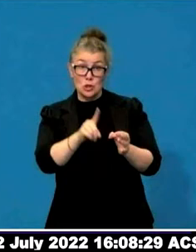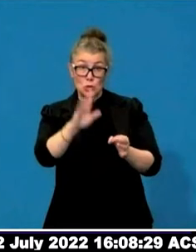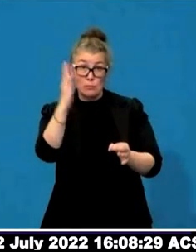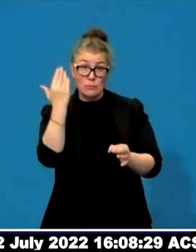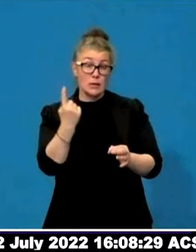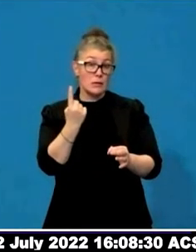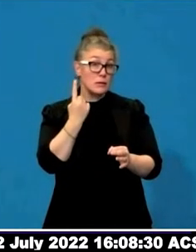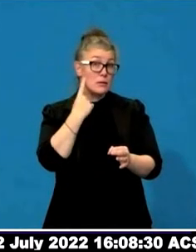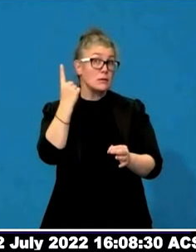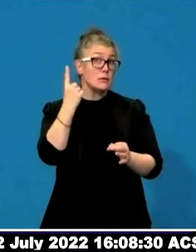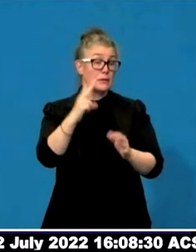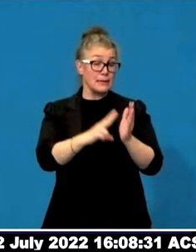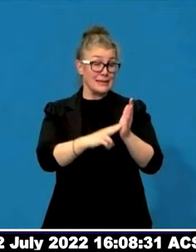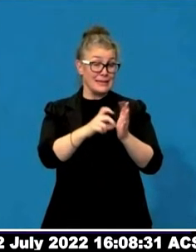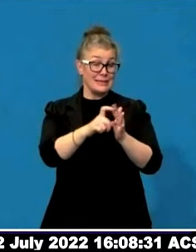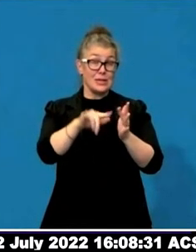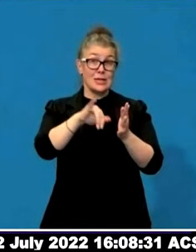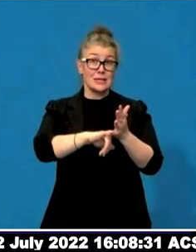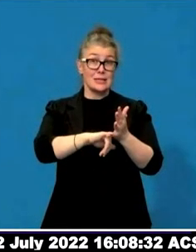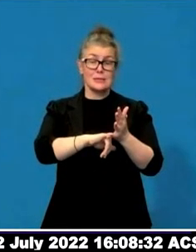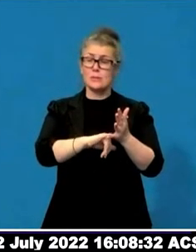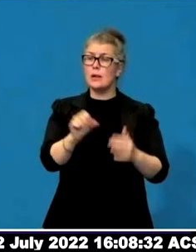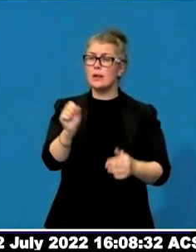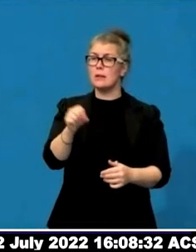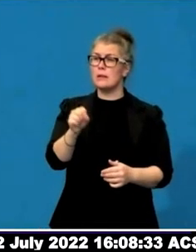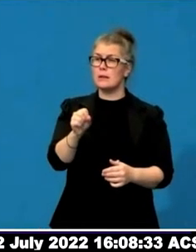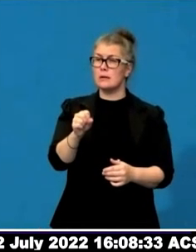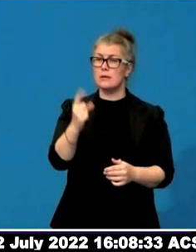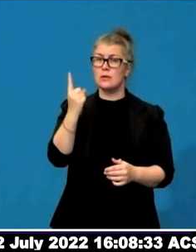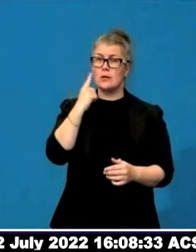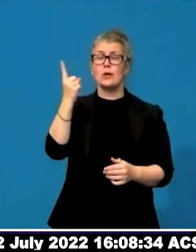We heard about NDIS, because we got that services up in TI,